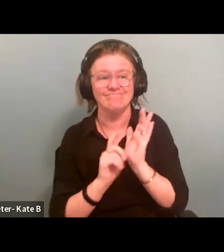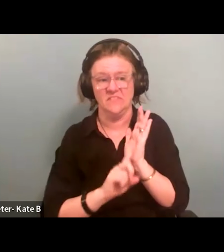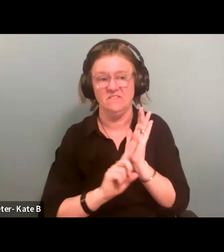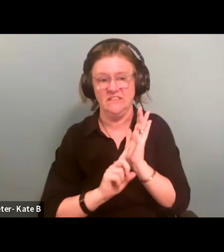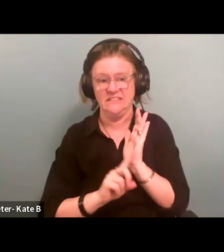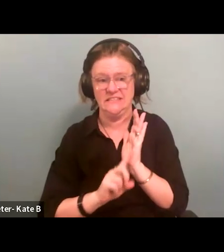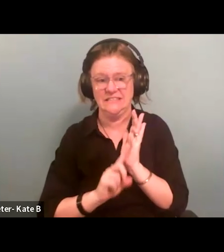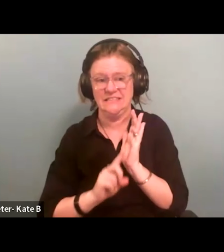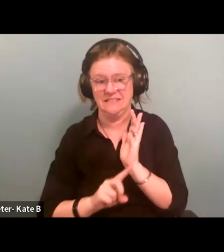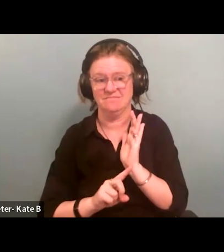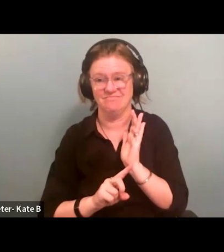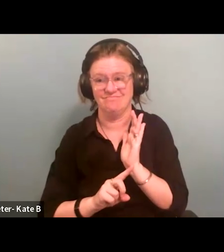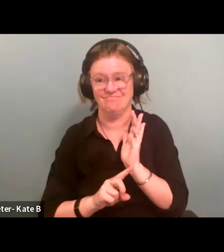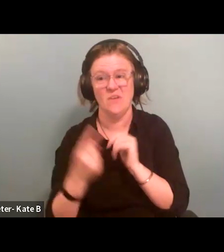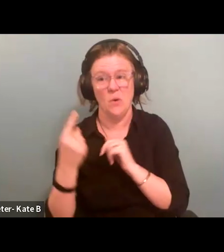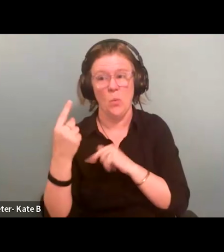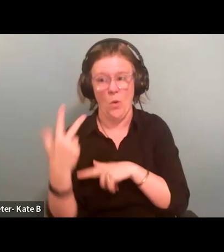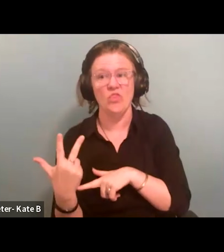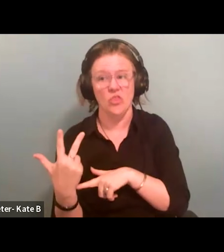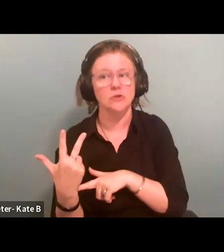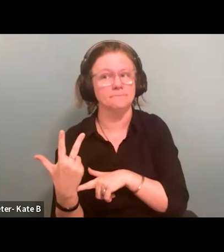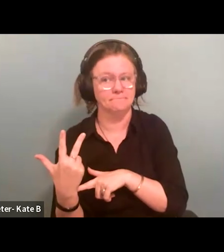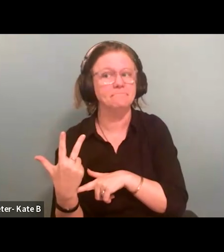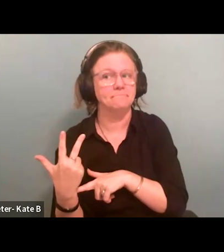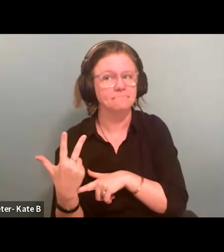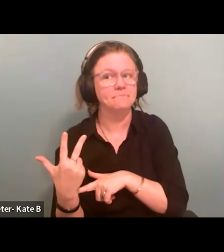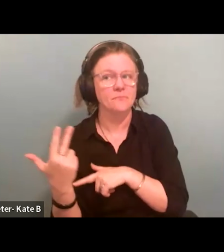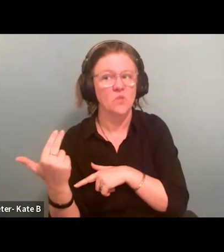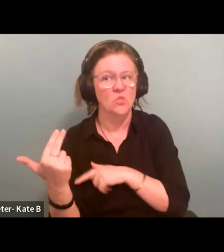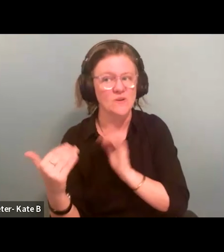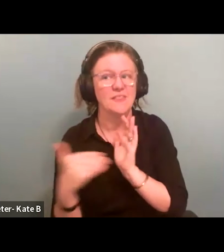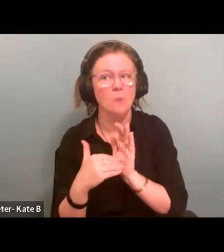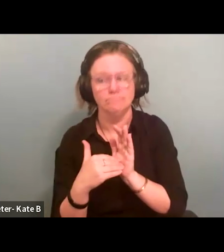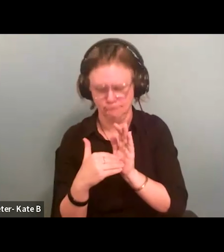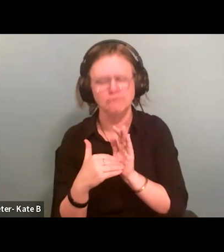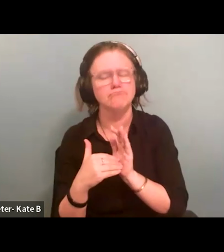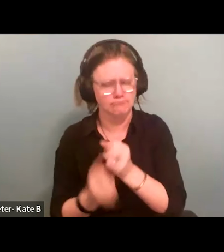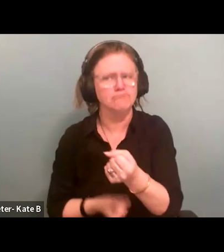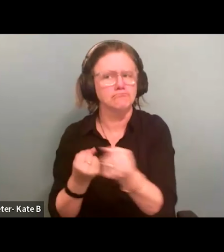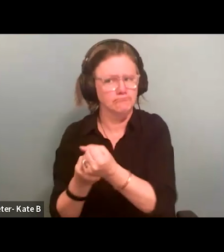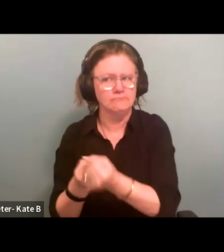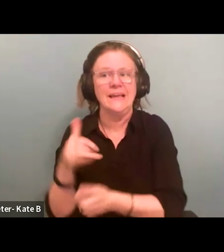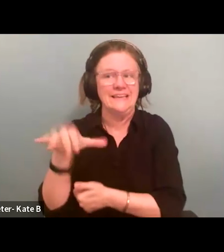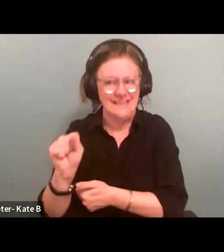And about one third of that, 13,000 of them, are substantiated every year.